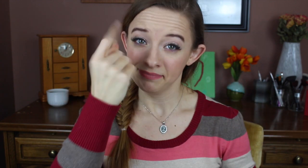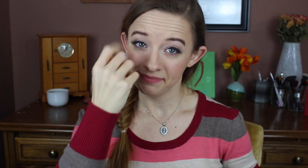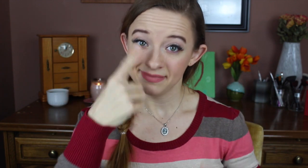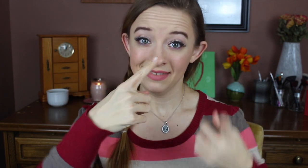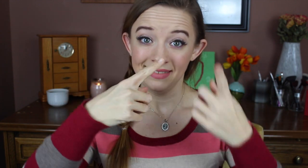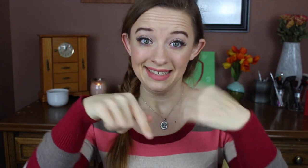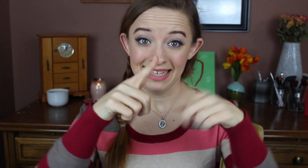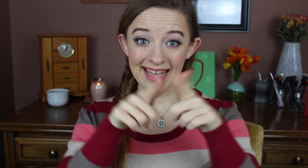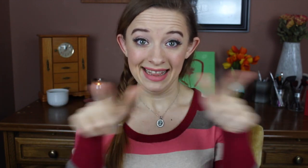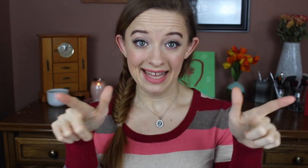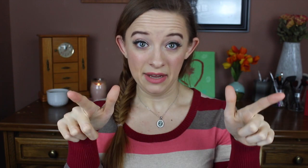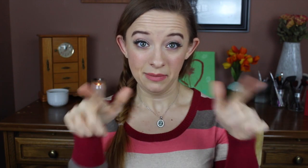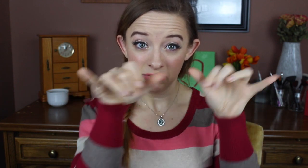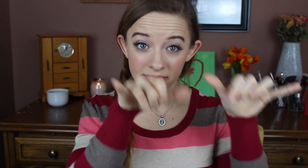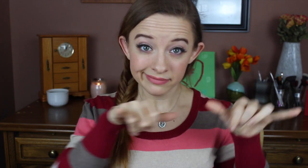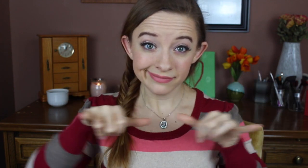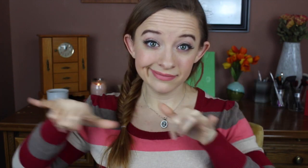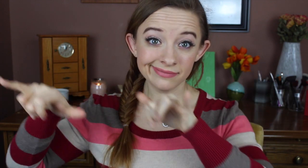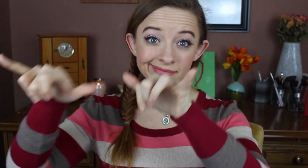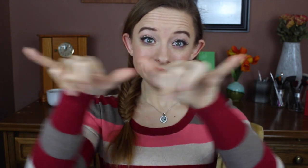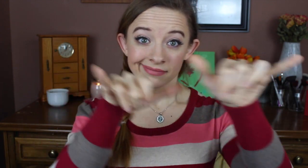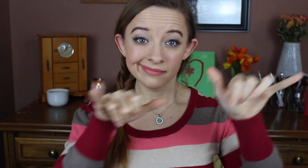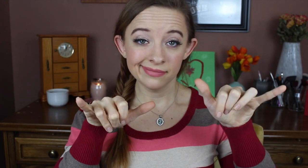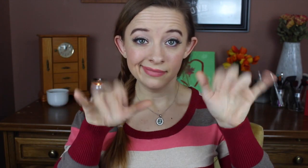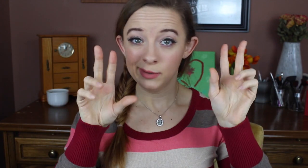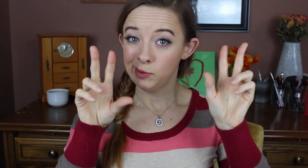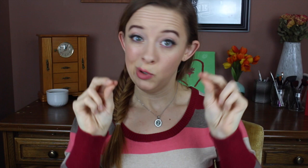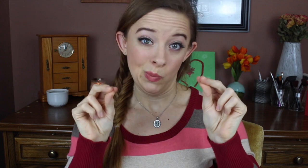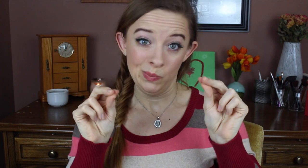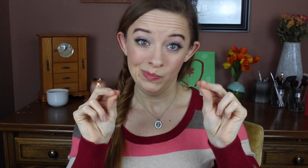it happens. Now understand sign language is not